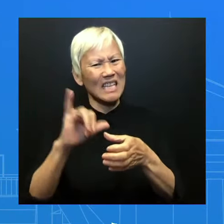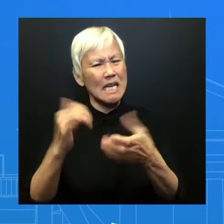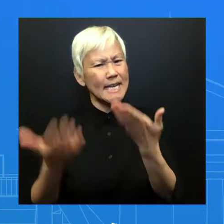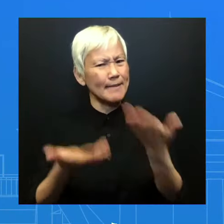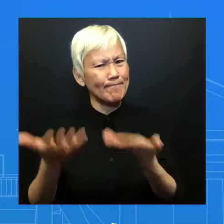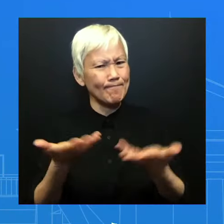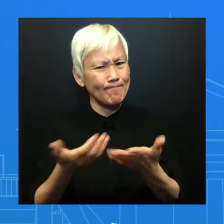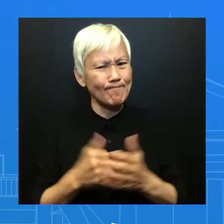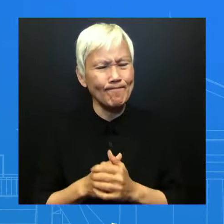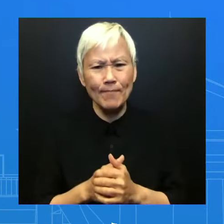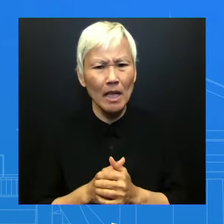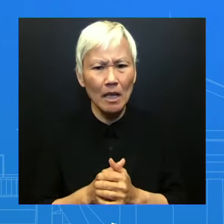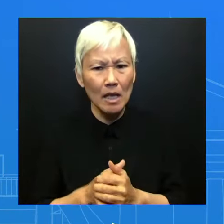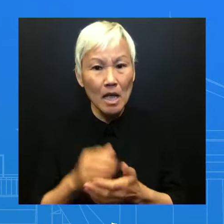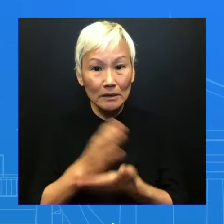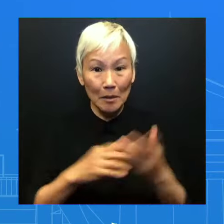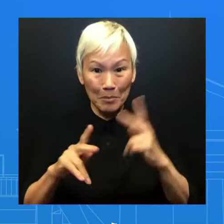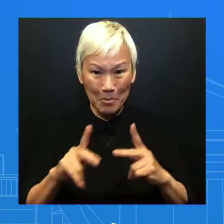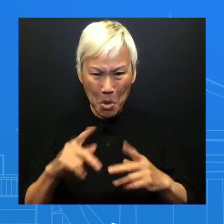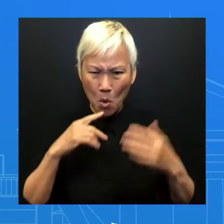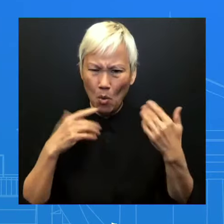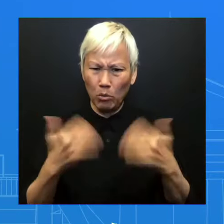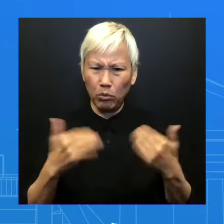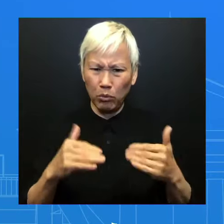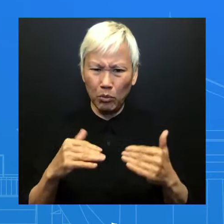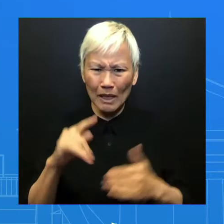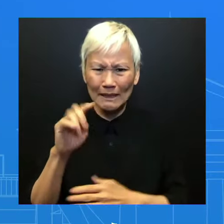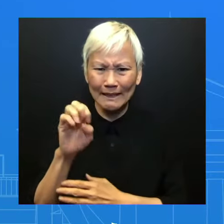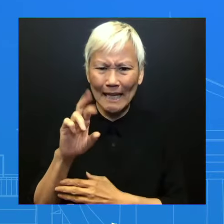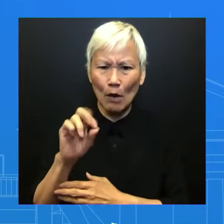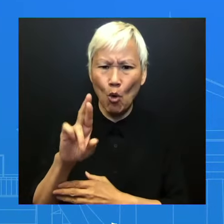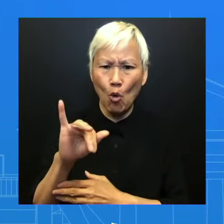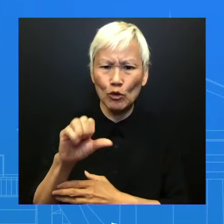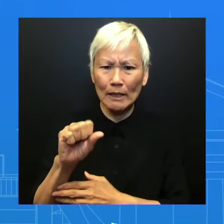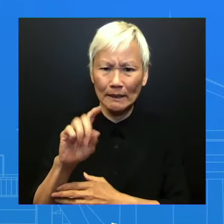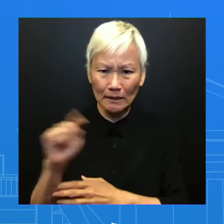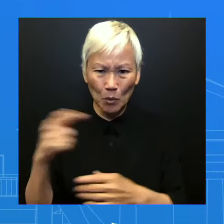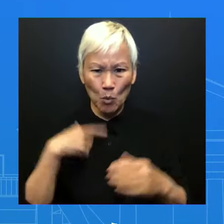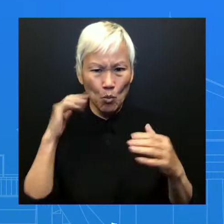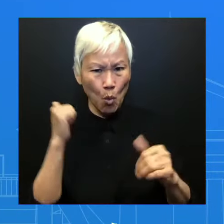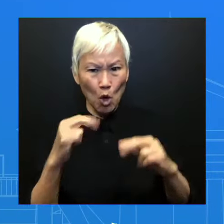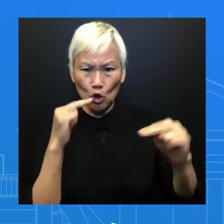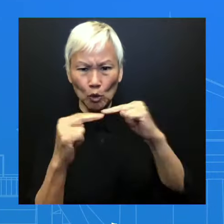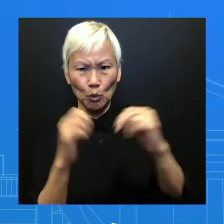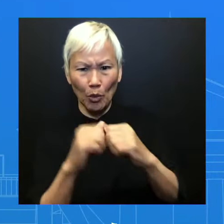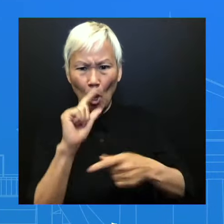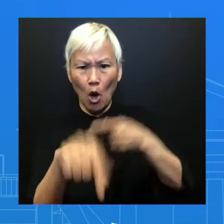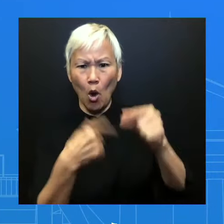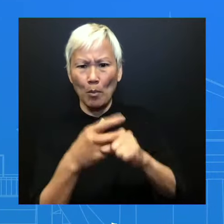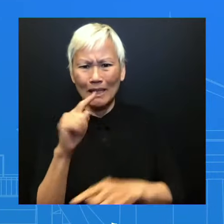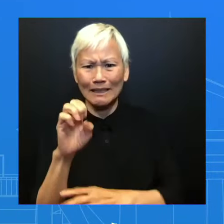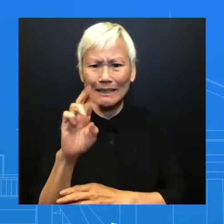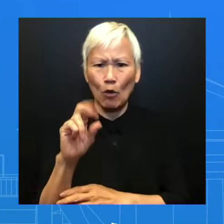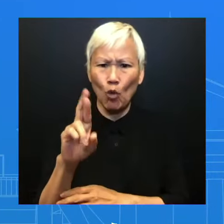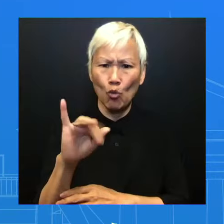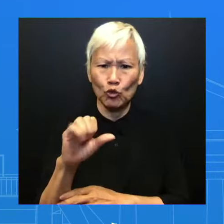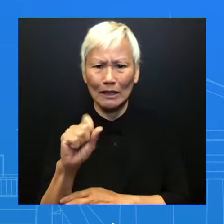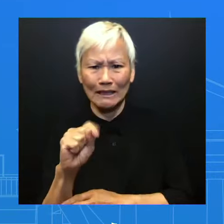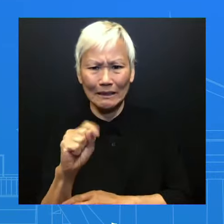with the economic terrorists here that are the Republican Party?" And he said he's "very concerned" that the President will give in to Republican demands for spending cuts.